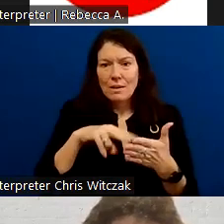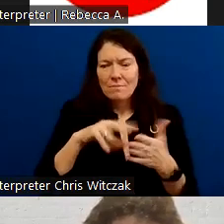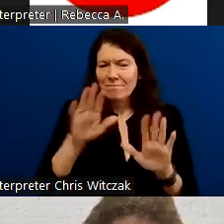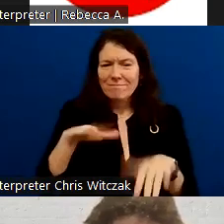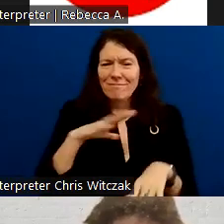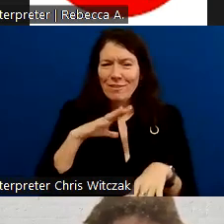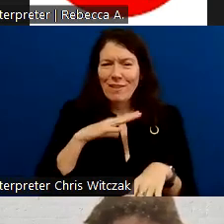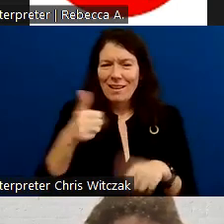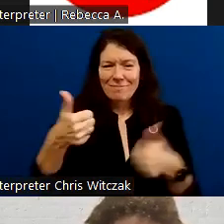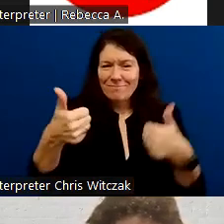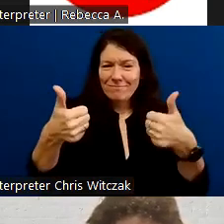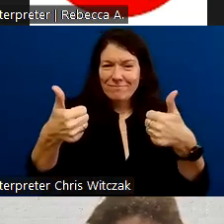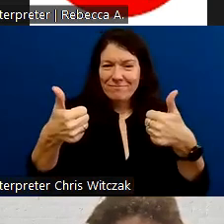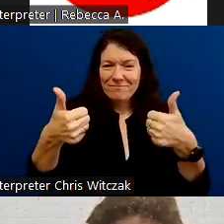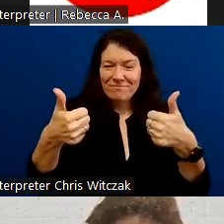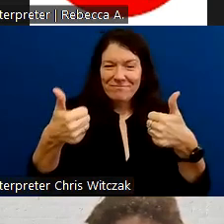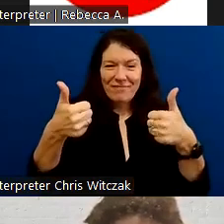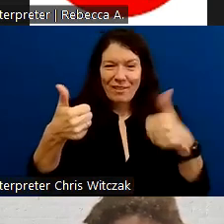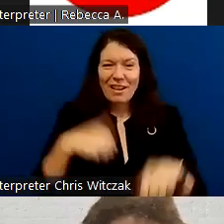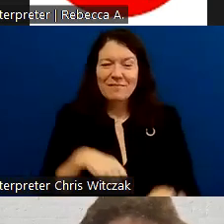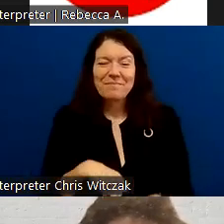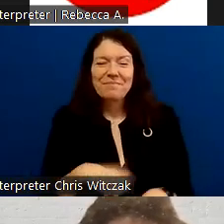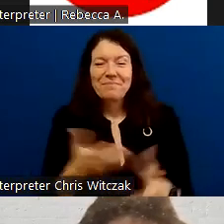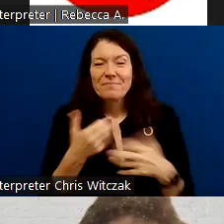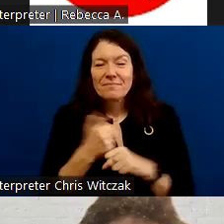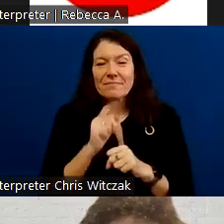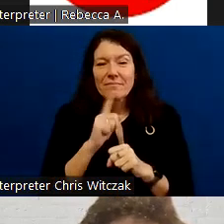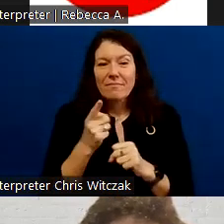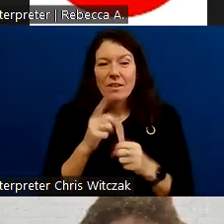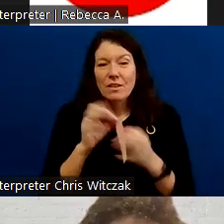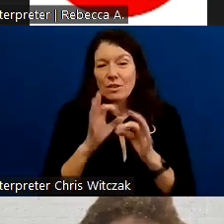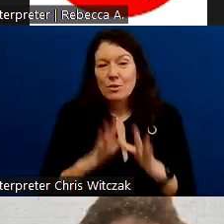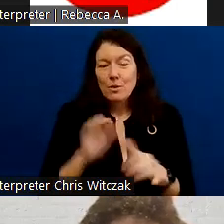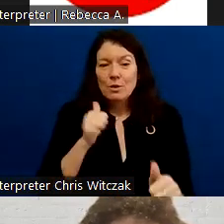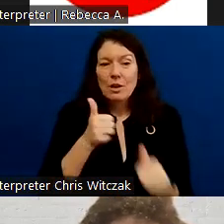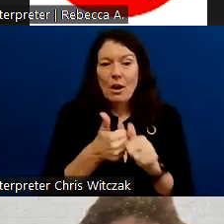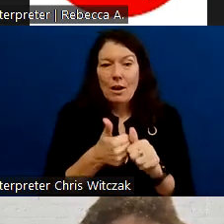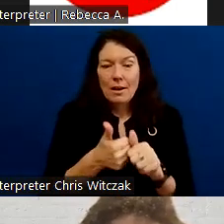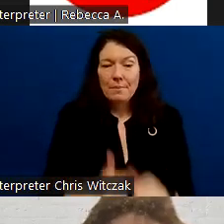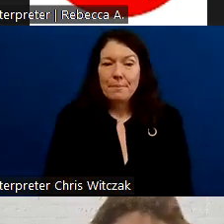I just want to make sure that our interpreters have a chance to catch up I'm sorry about